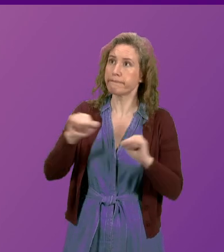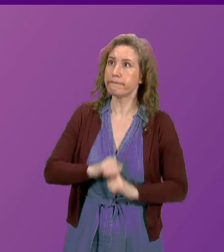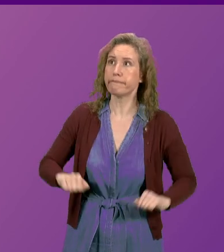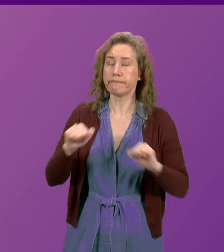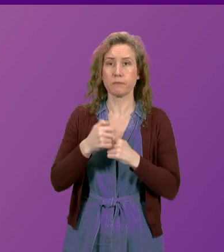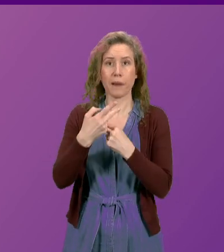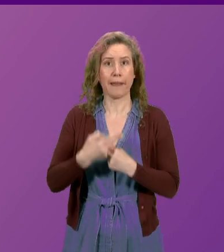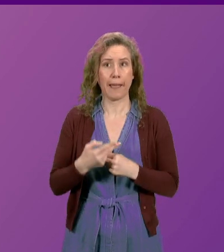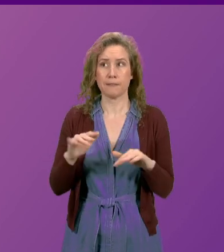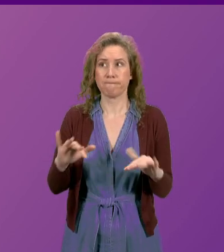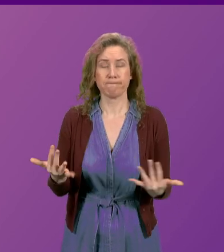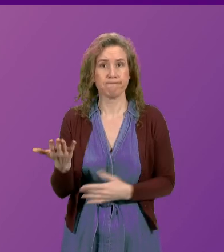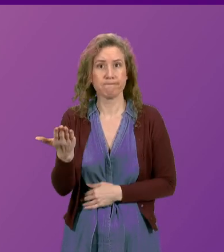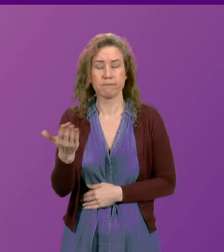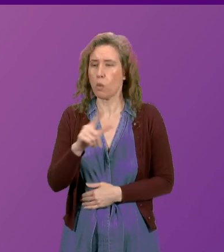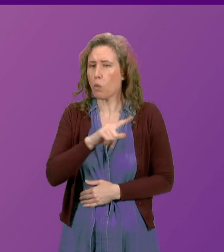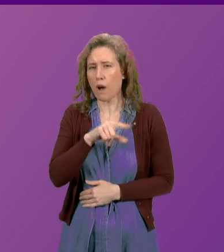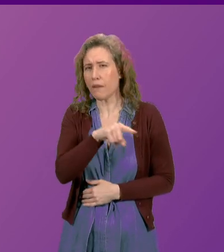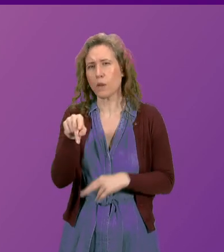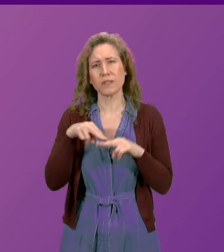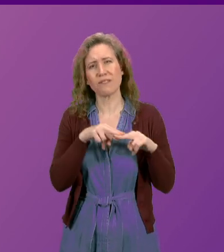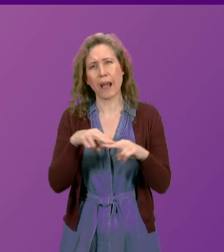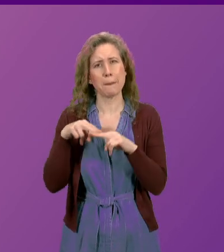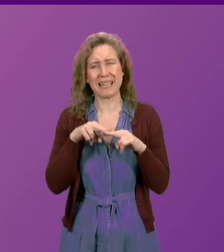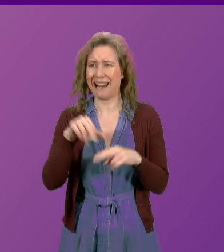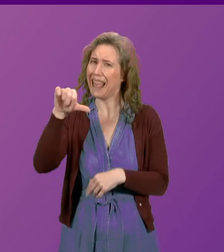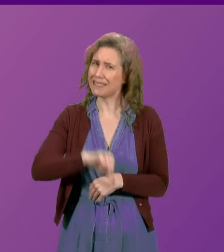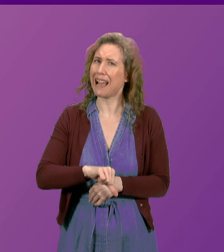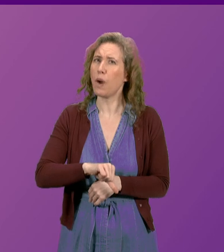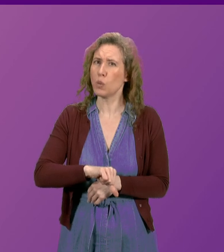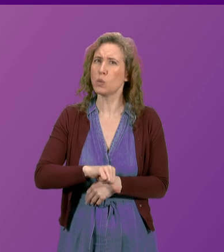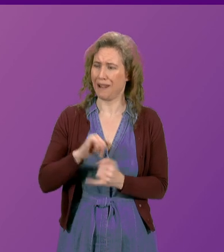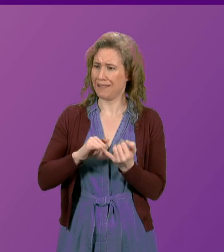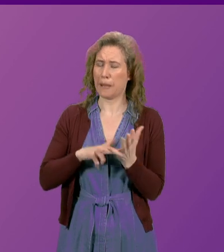time. Why have those families been so badly let down by the SNP Government?